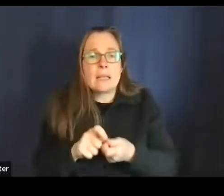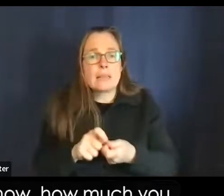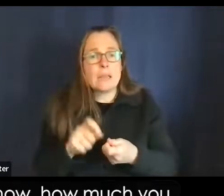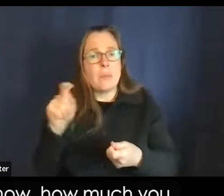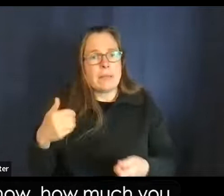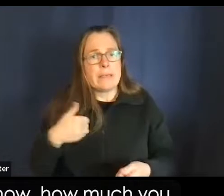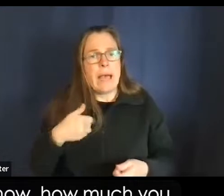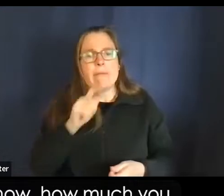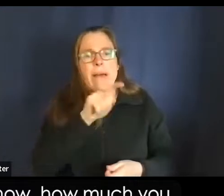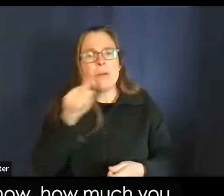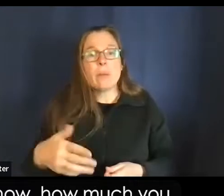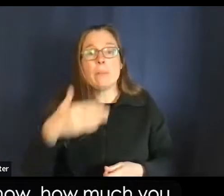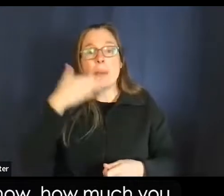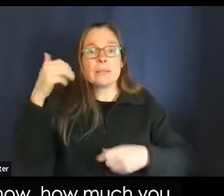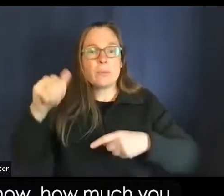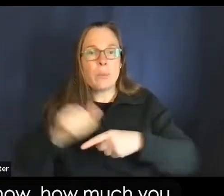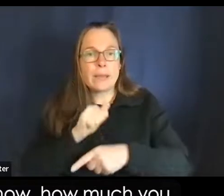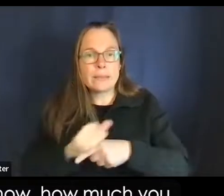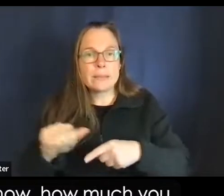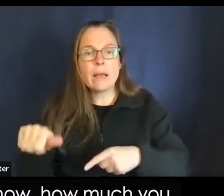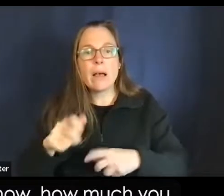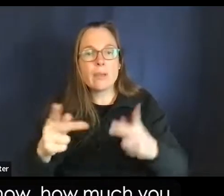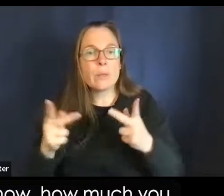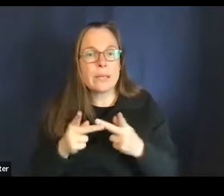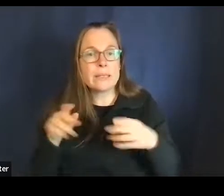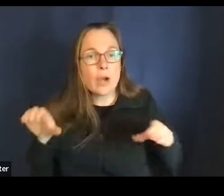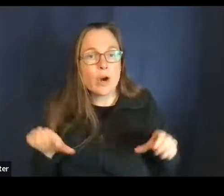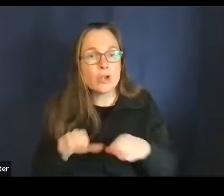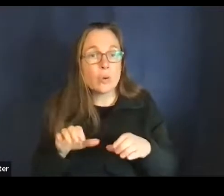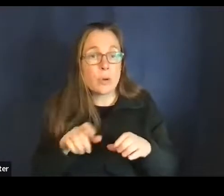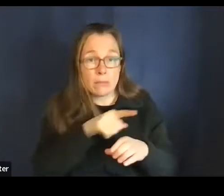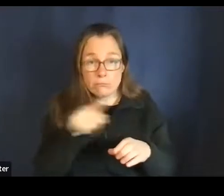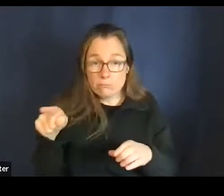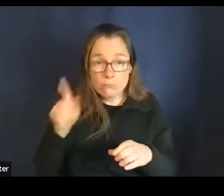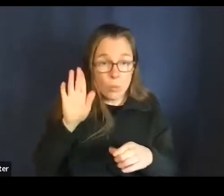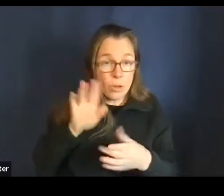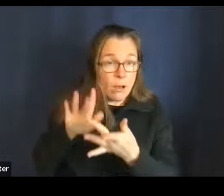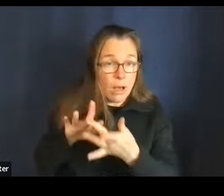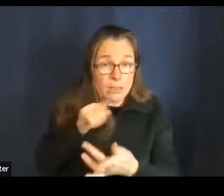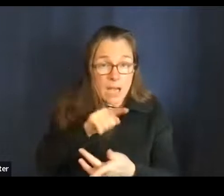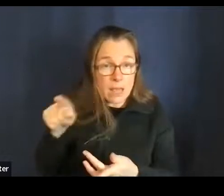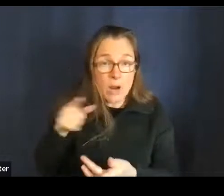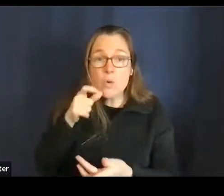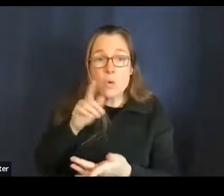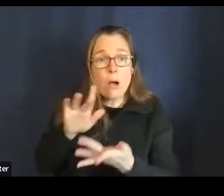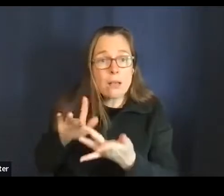And so I'm wondering if you know, how much you looked at that and if there were certain municipalities that stood out that helped guide you to hopefully give you the answer.